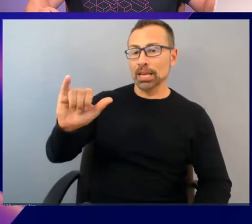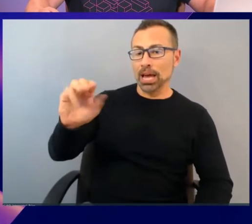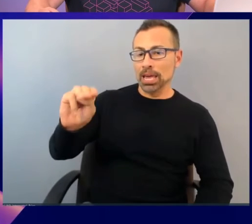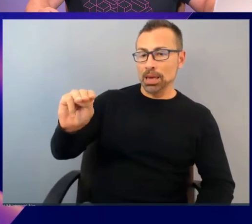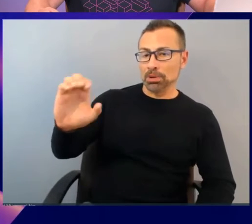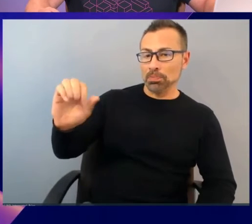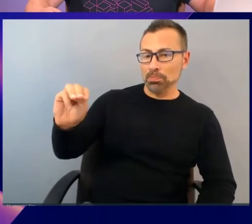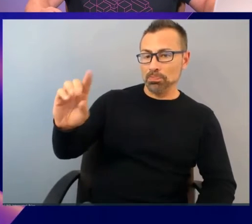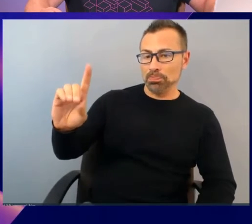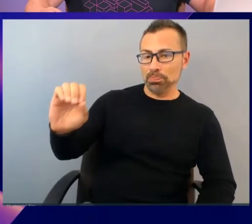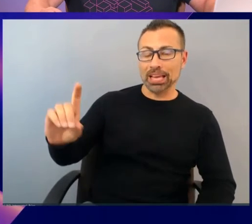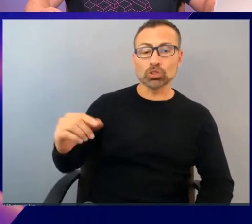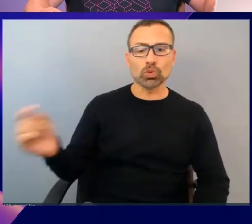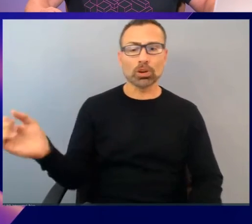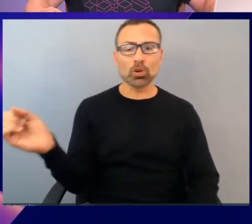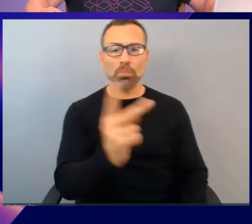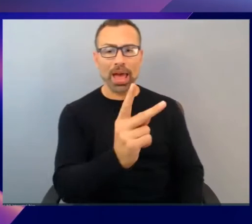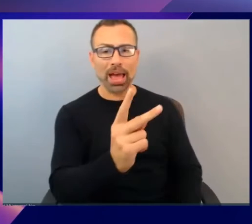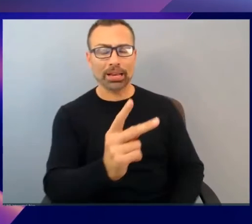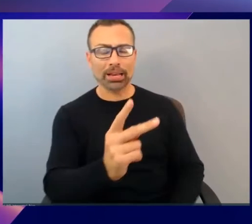We'll go into here.